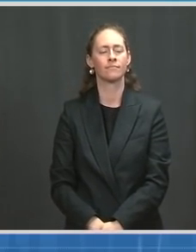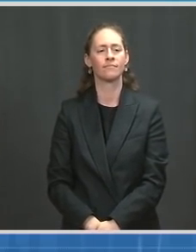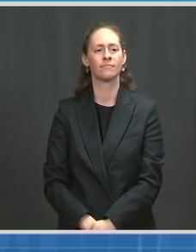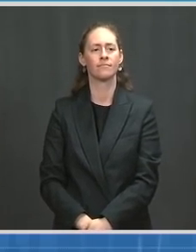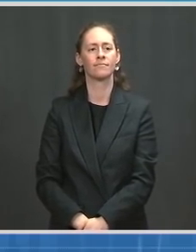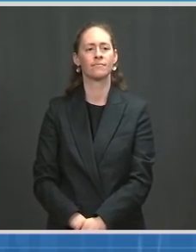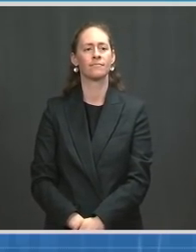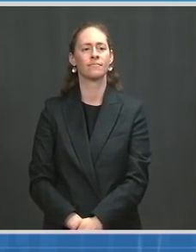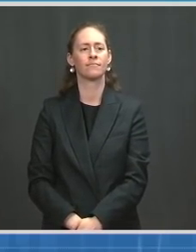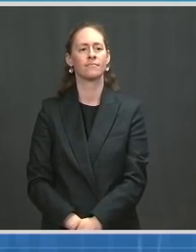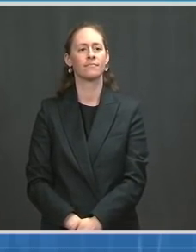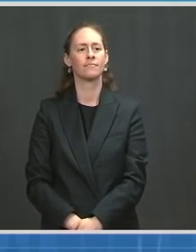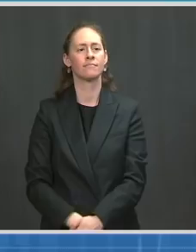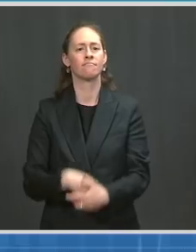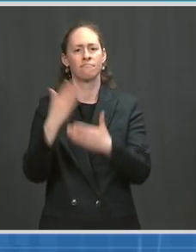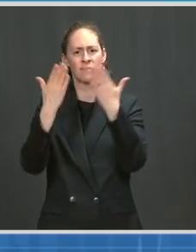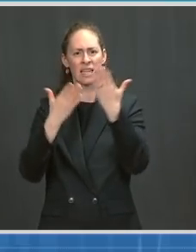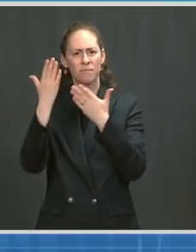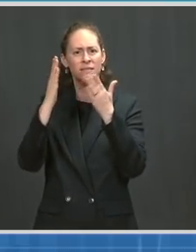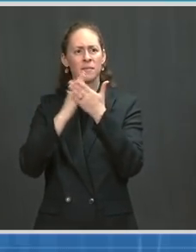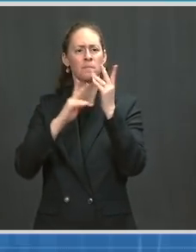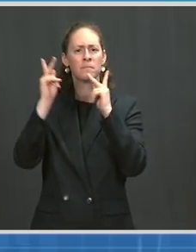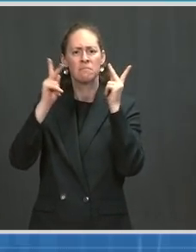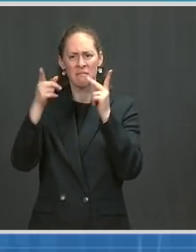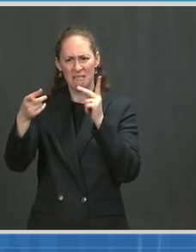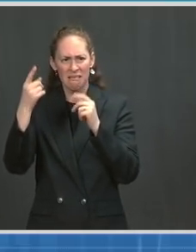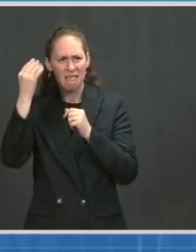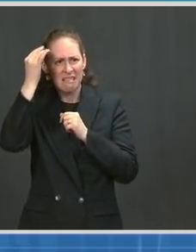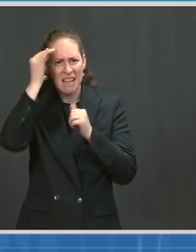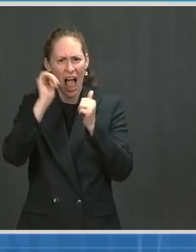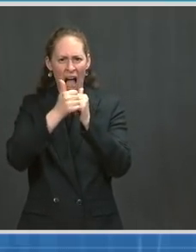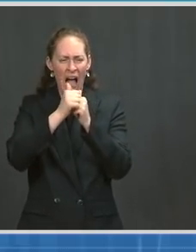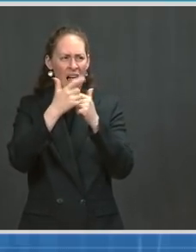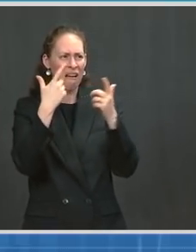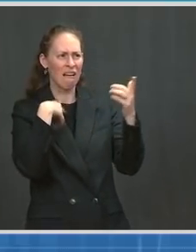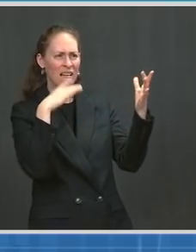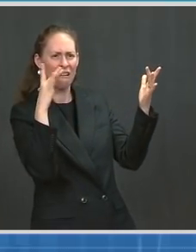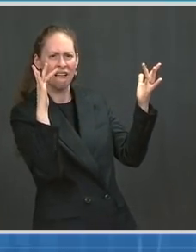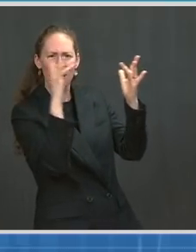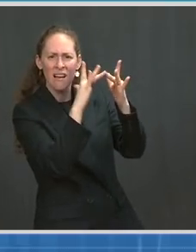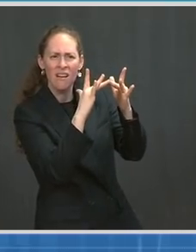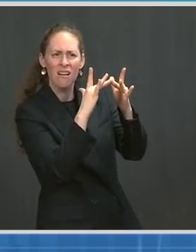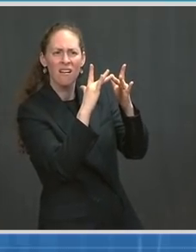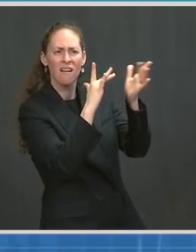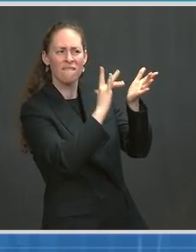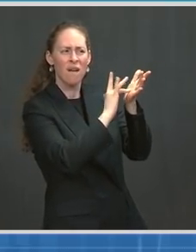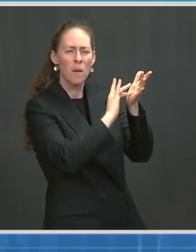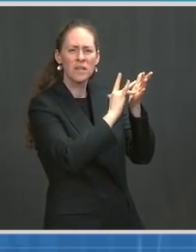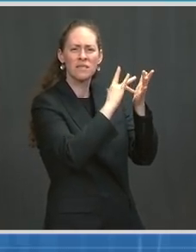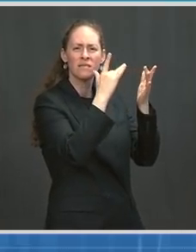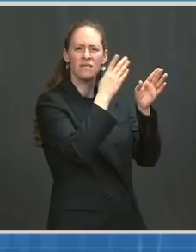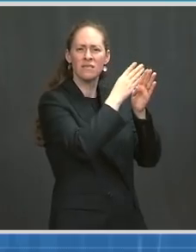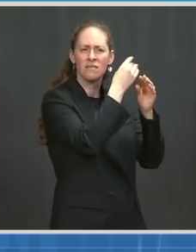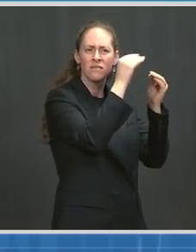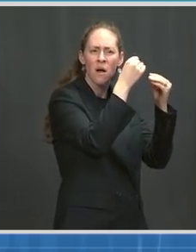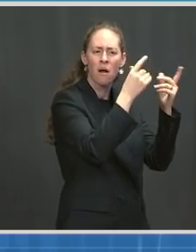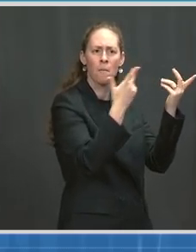how to arrange it -- whether it's a partnership with the pharmacy -- or what materials to share. And they also may wonder if it's actually working.